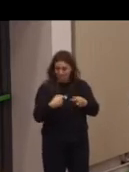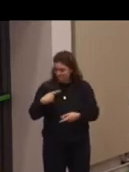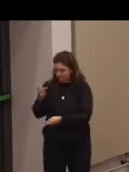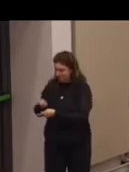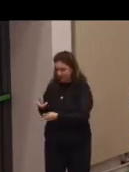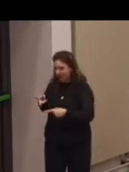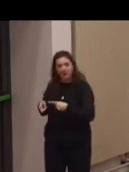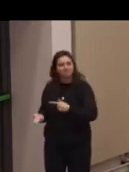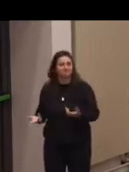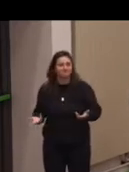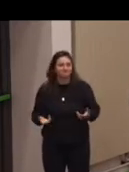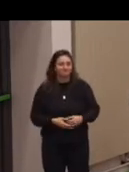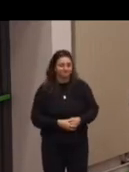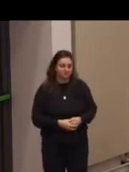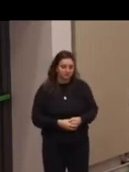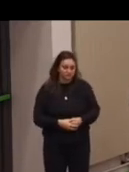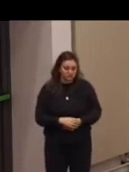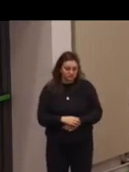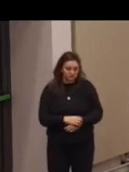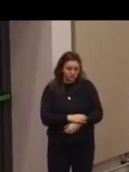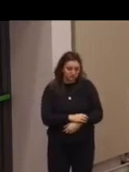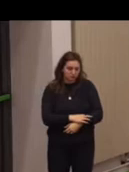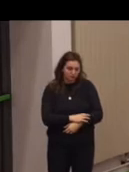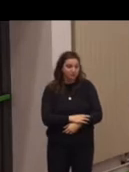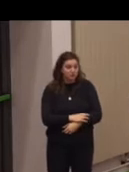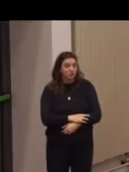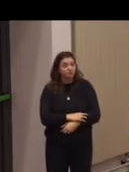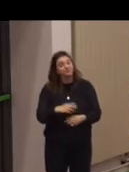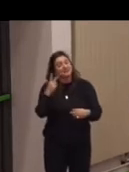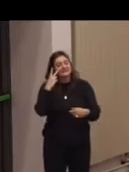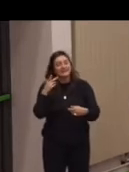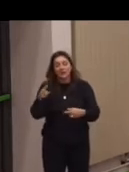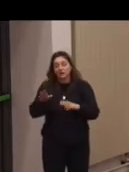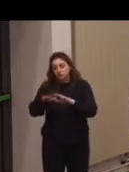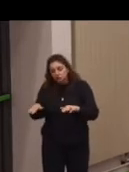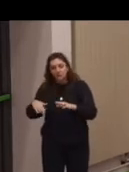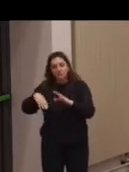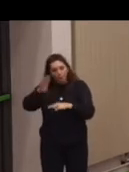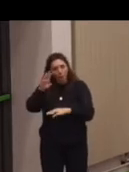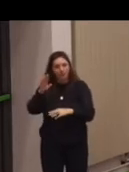And the final point on this is on crossing borders. This is one of the risks for example